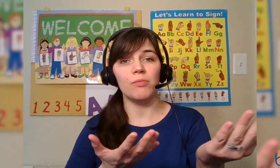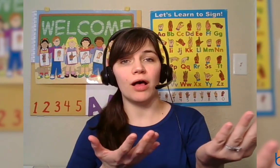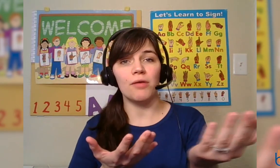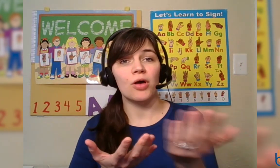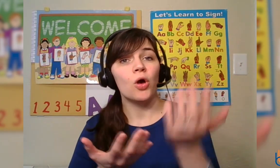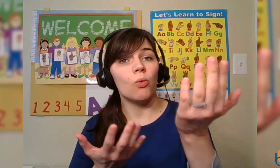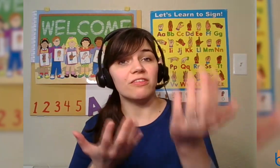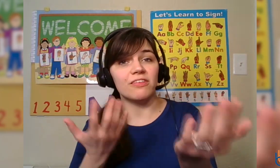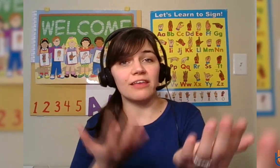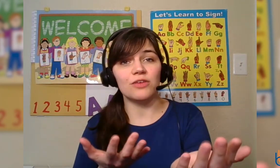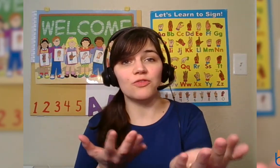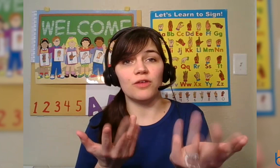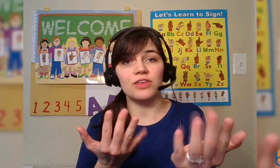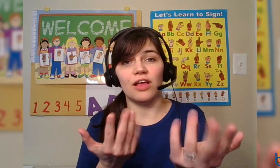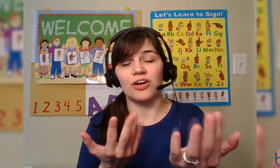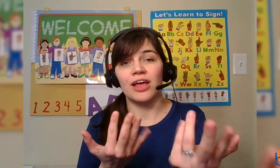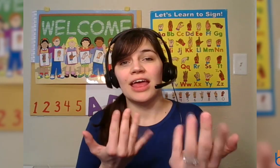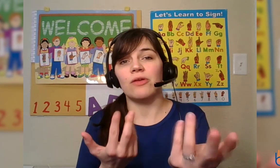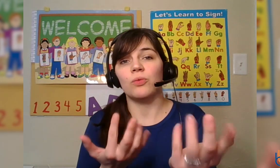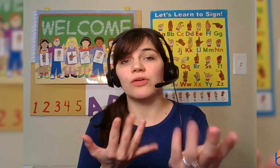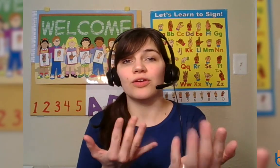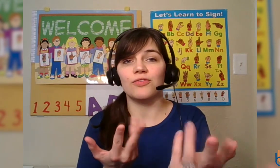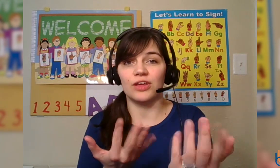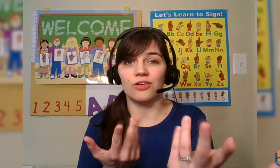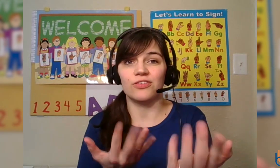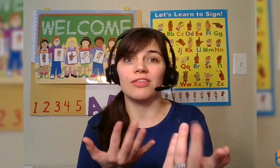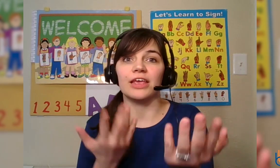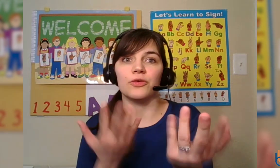up, one slightly in front of the other, and wiggle your fingers like you're